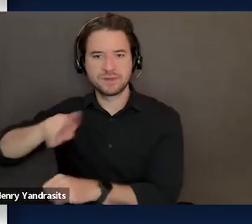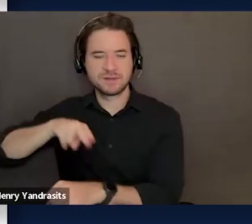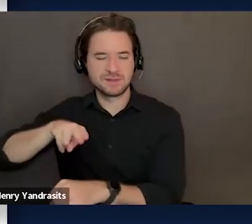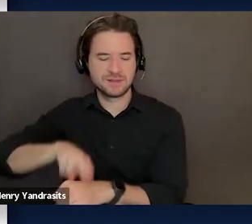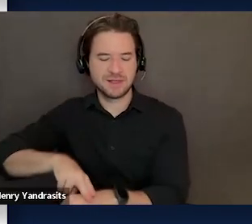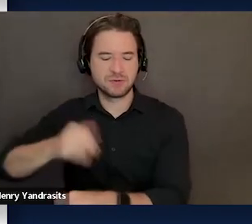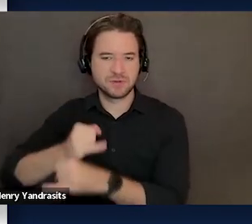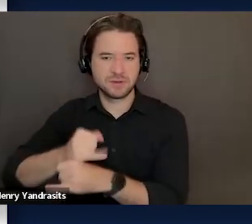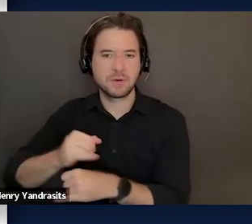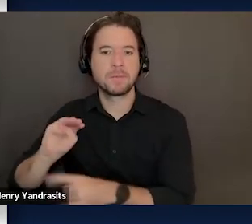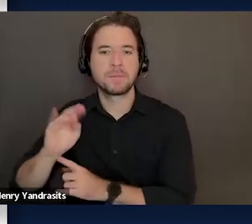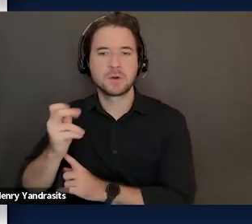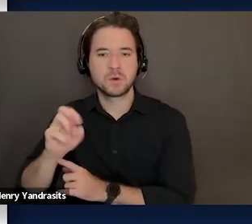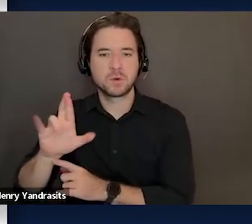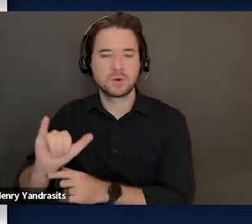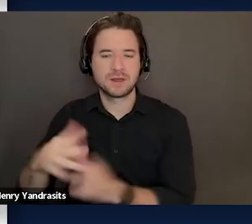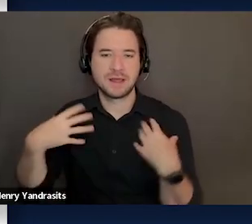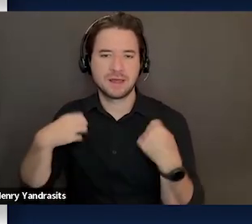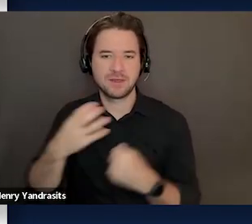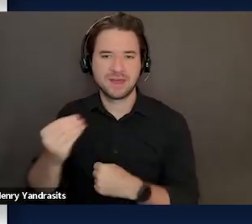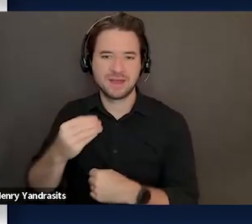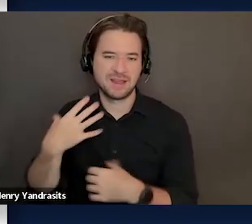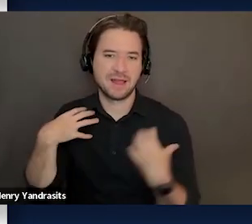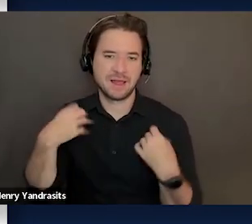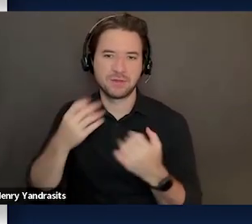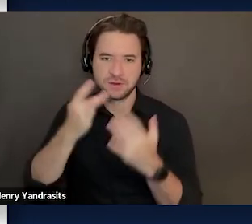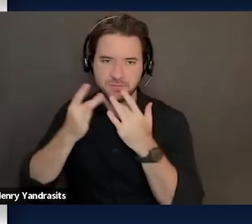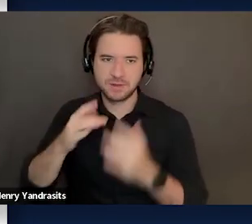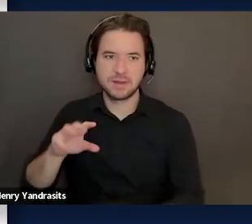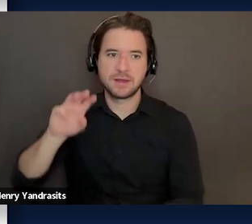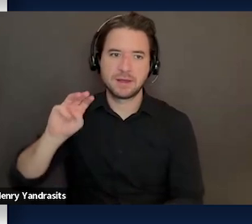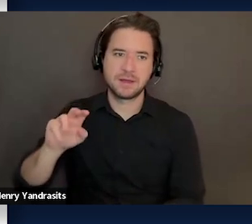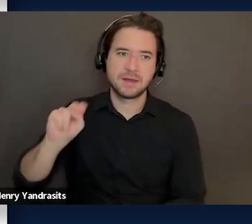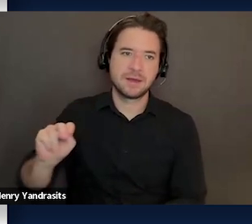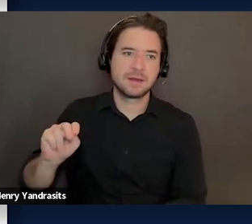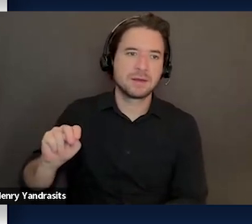and health disparities, and I'll refer to that as NIMHD.